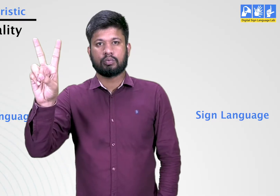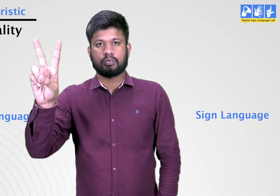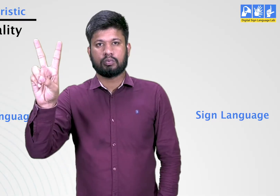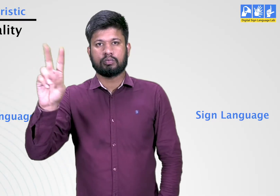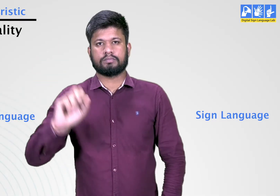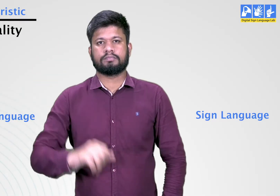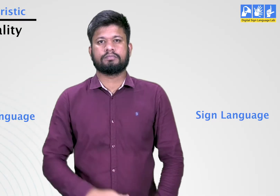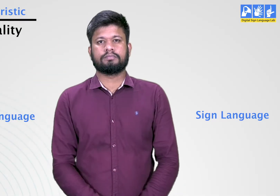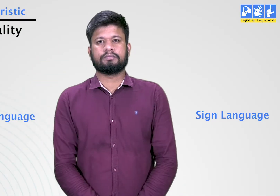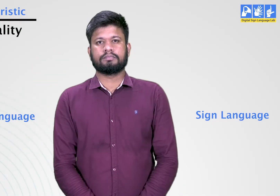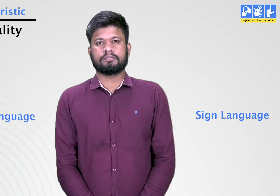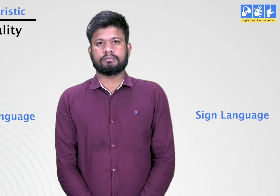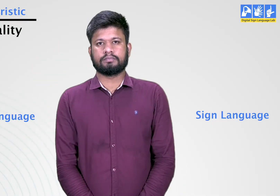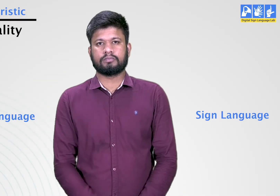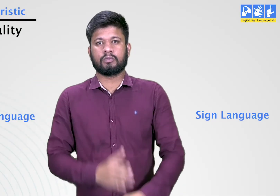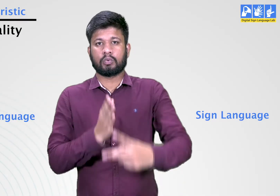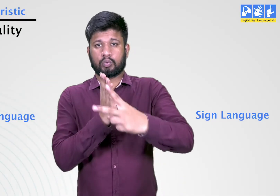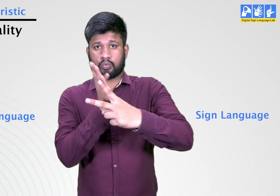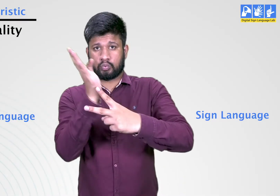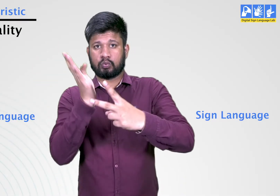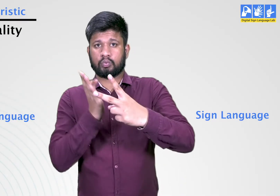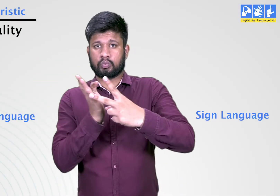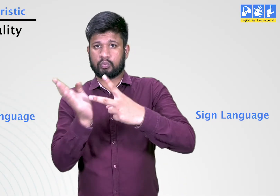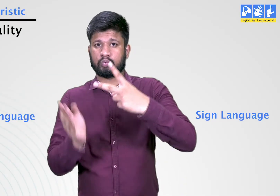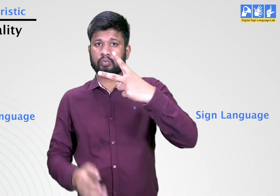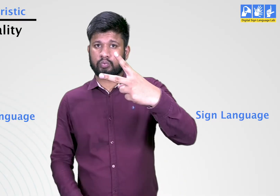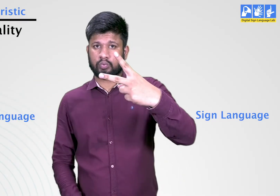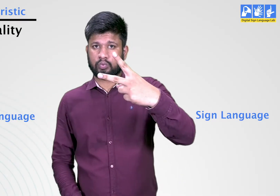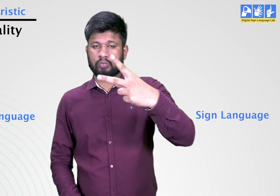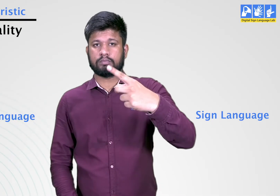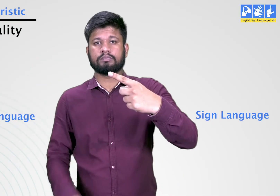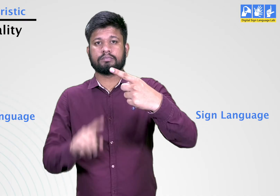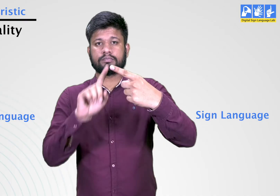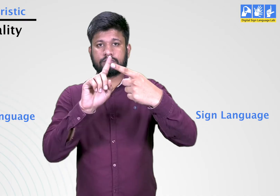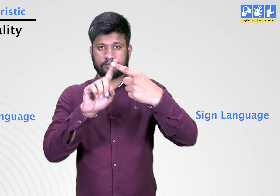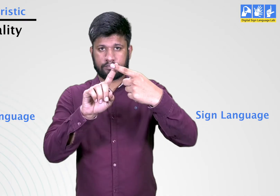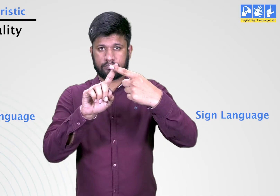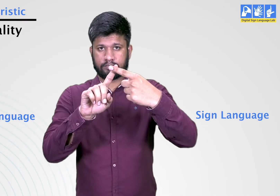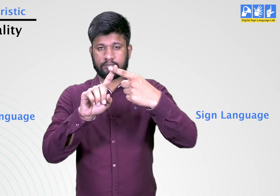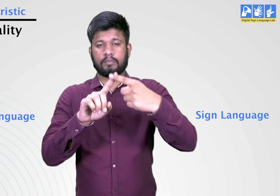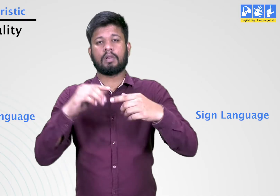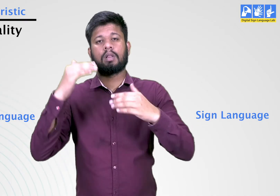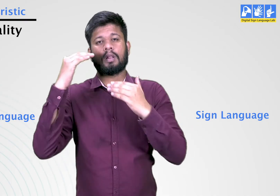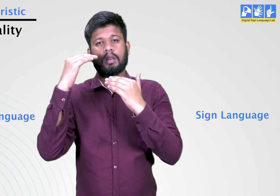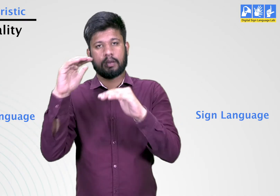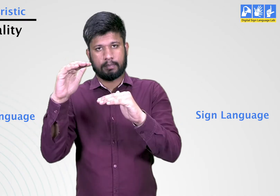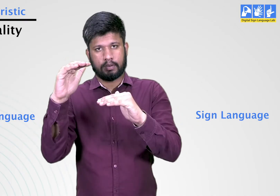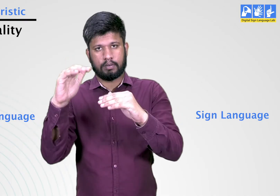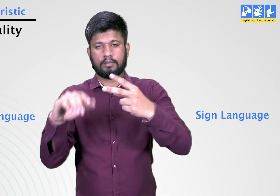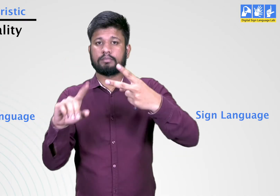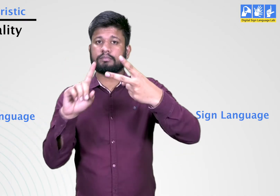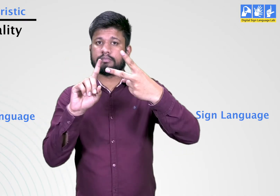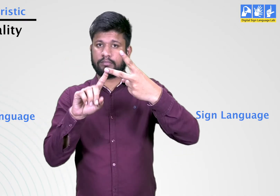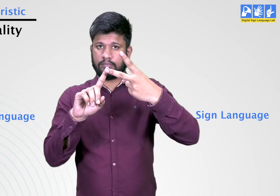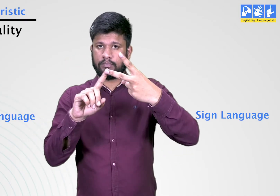Second, Duality It is organized at two levels simultaneously. One is a limited inventory of sounds or phonemes.